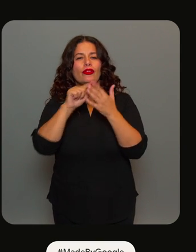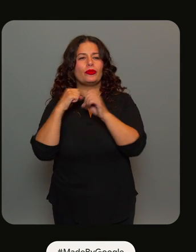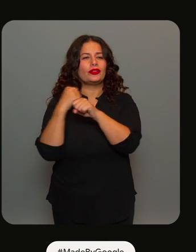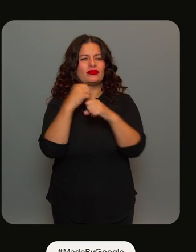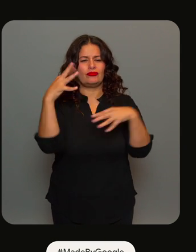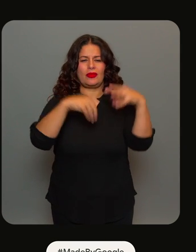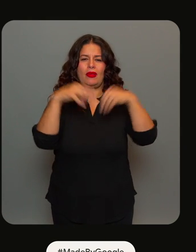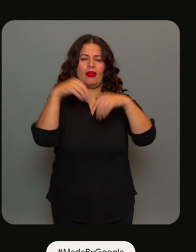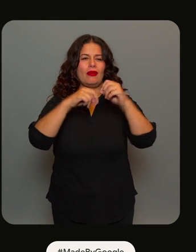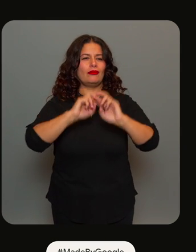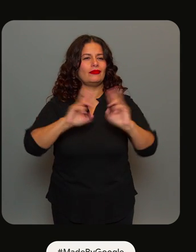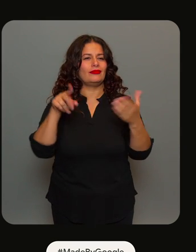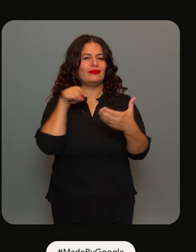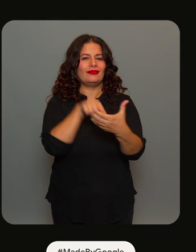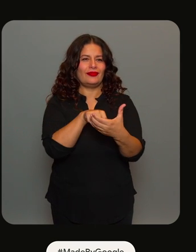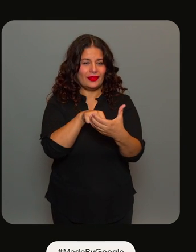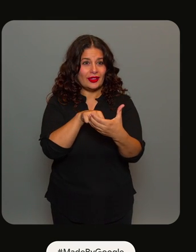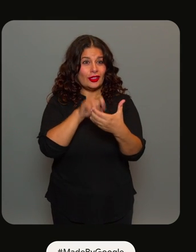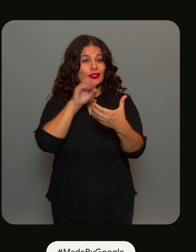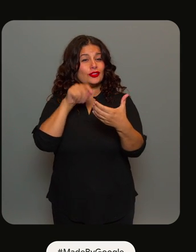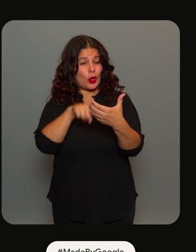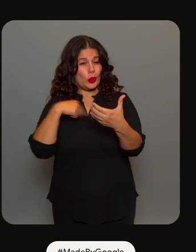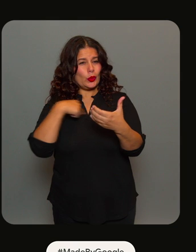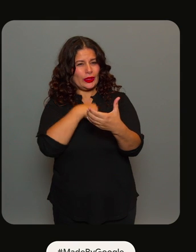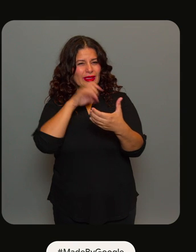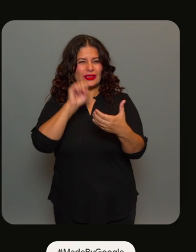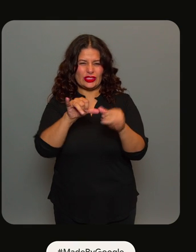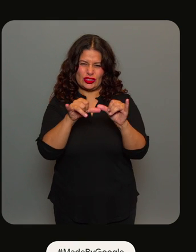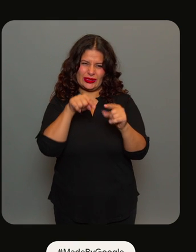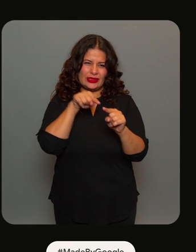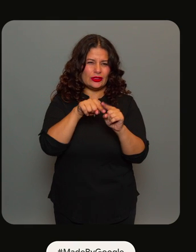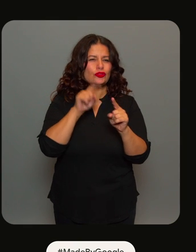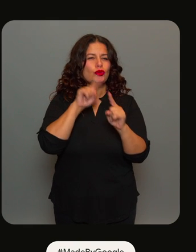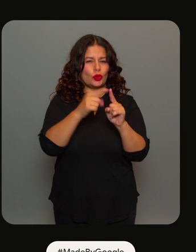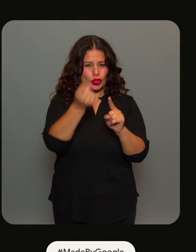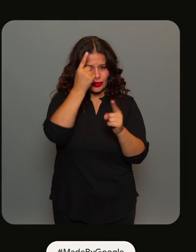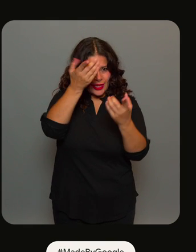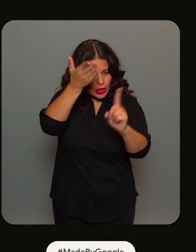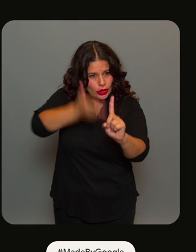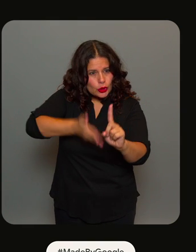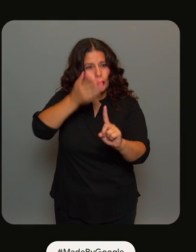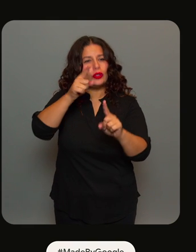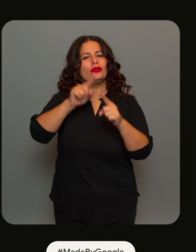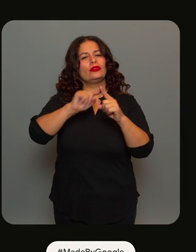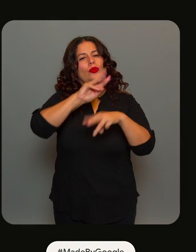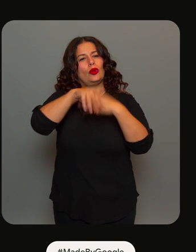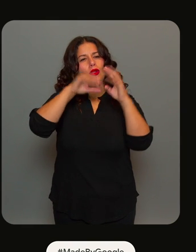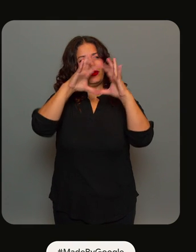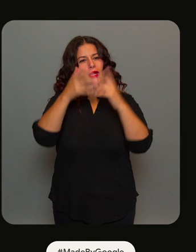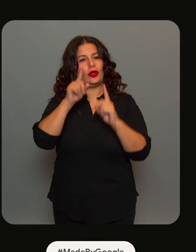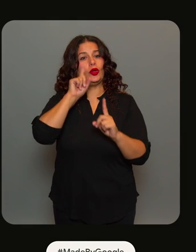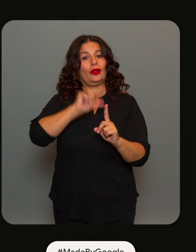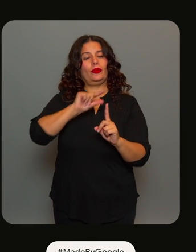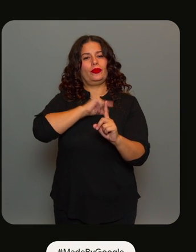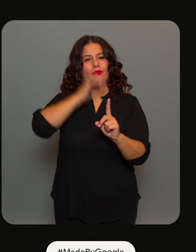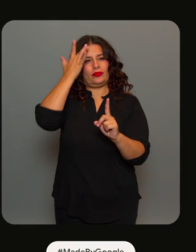Pixel 7 is engineered to understand you and your world, putting Google's personalized intelligence right in your hand.